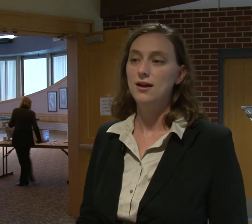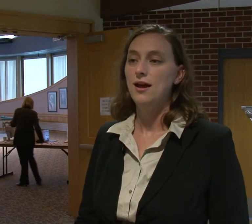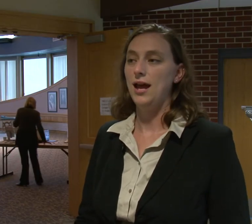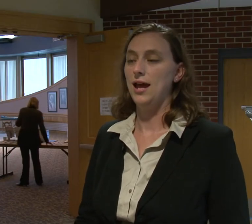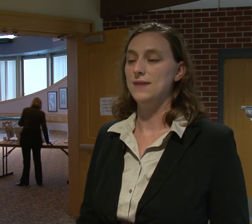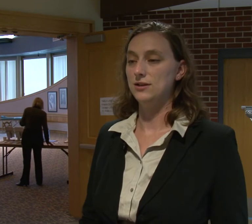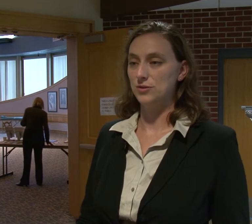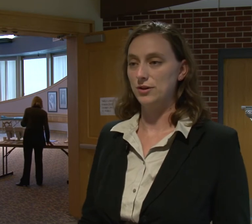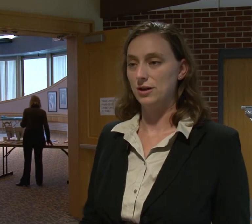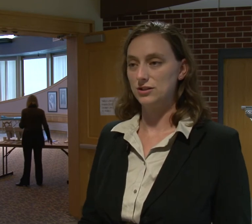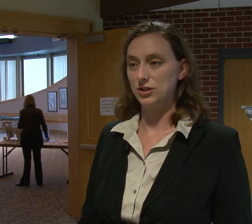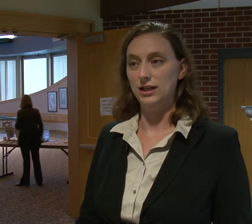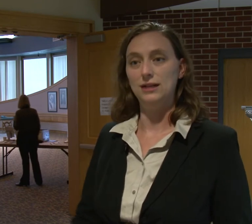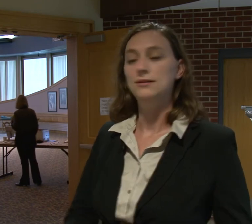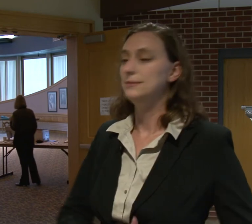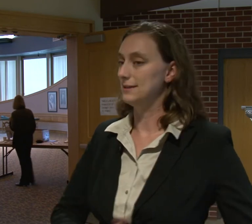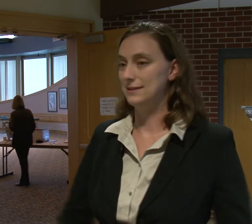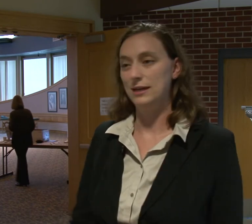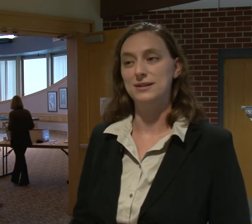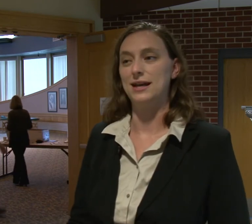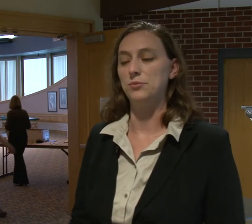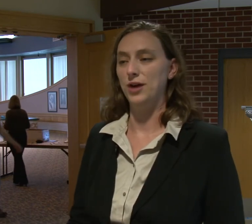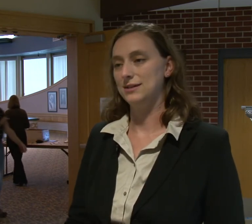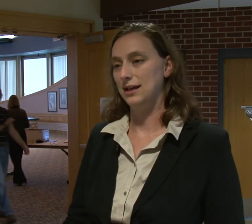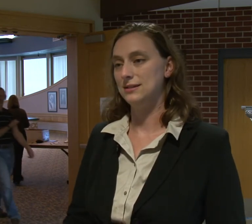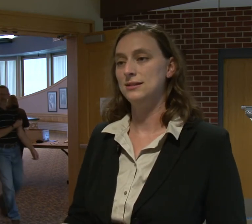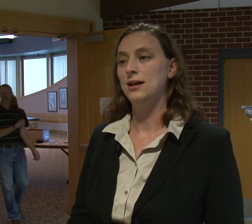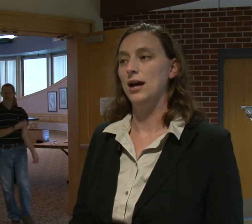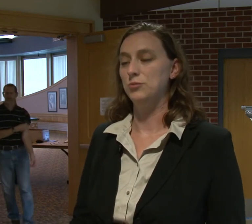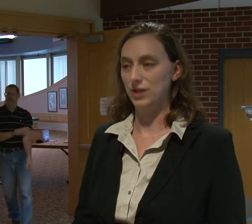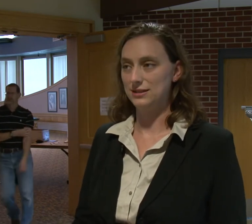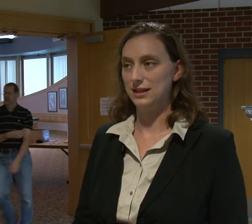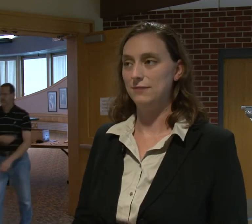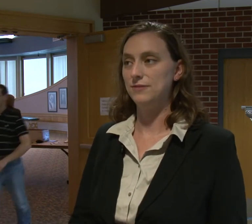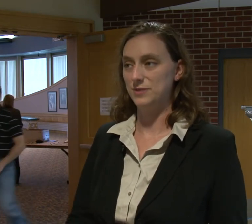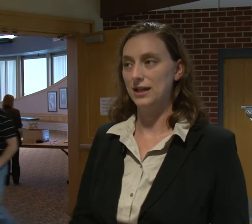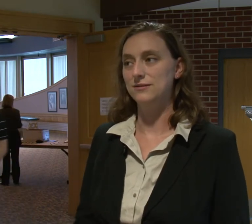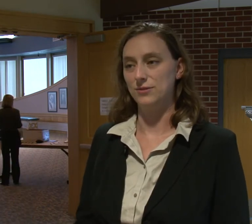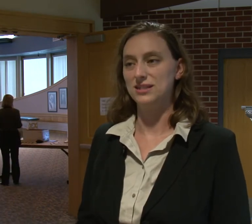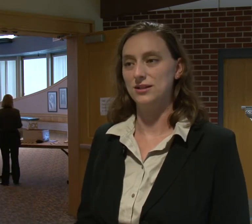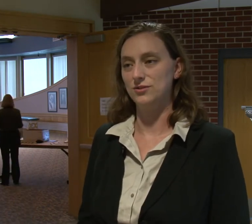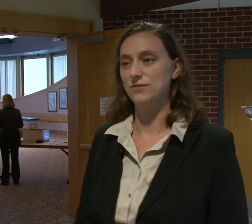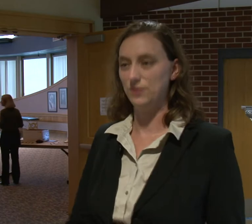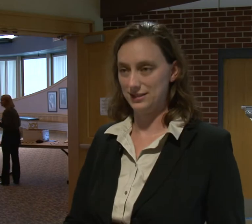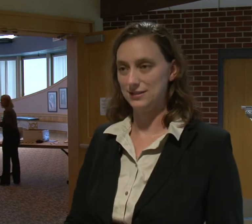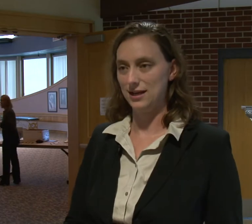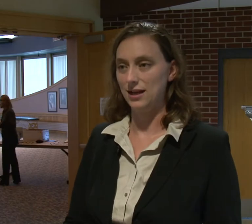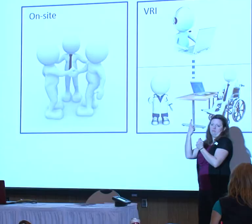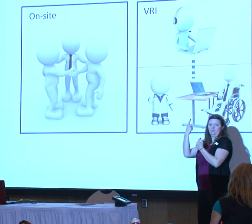And that interpreter does the same exact process, and can interpret either voice to sign or sign to voice.